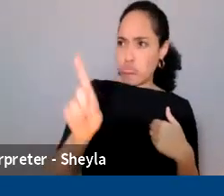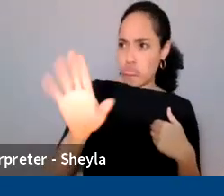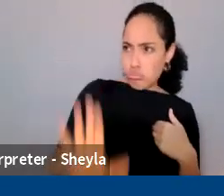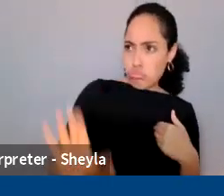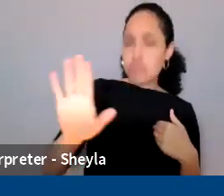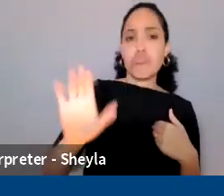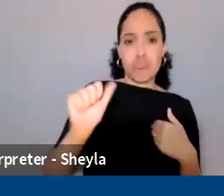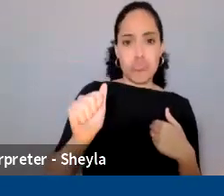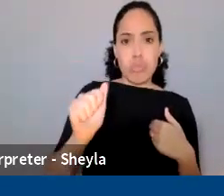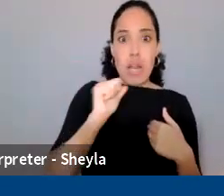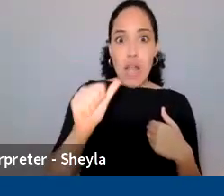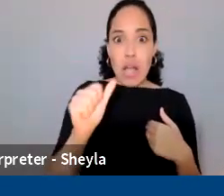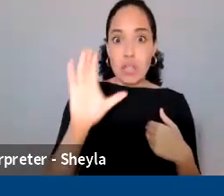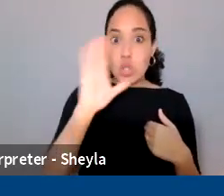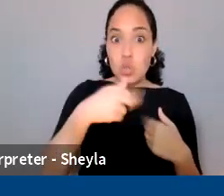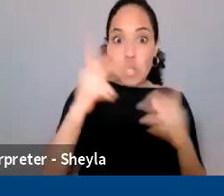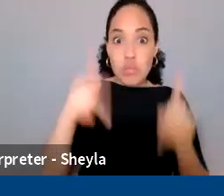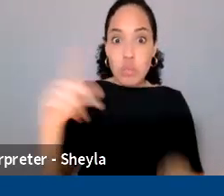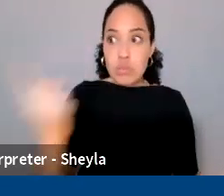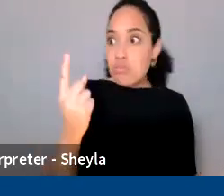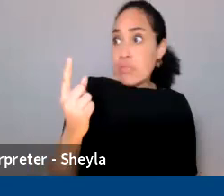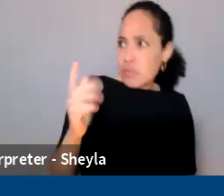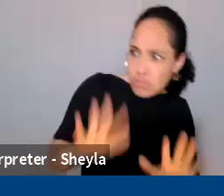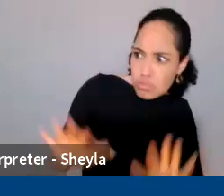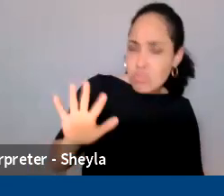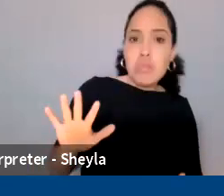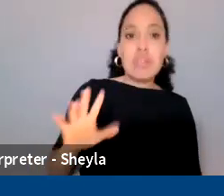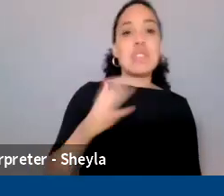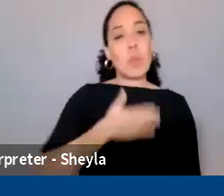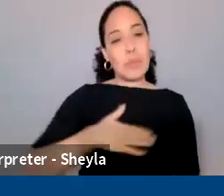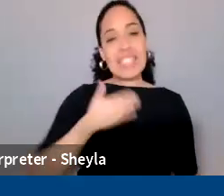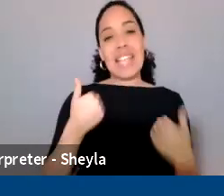so please always have a buddy system do it for your friends have your friends do it for you